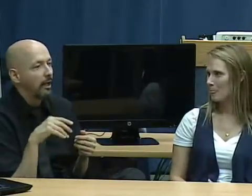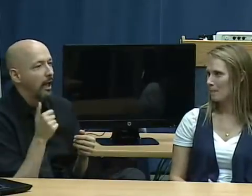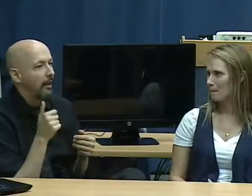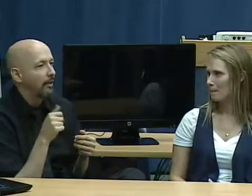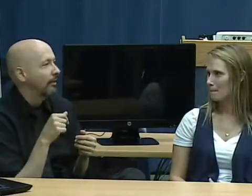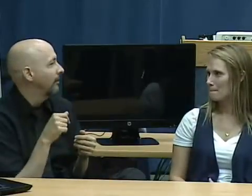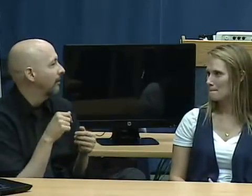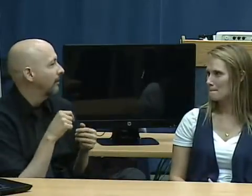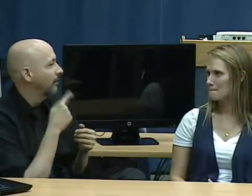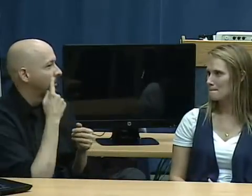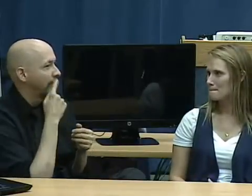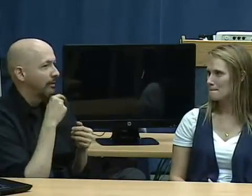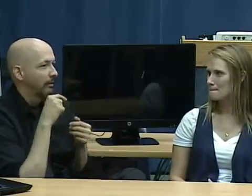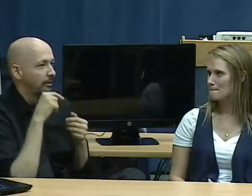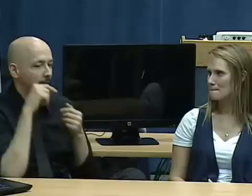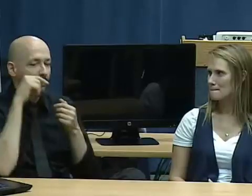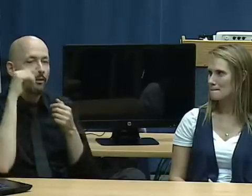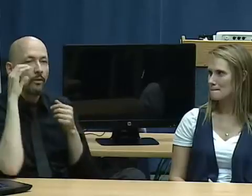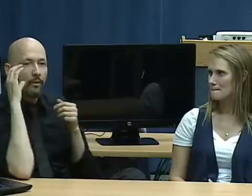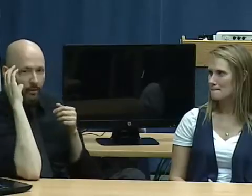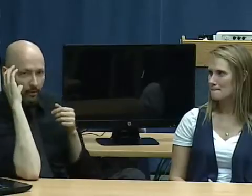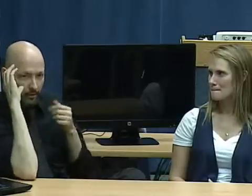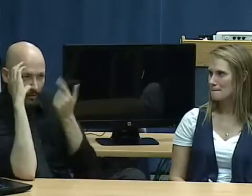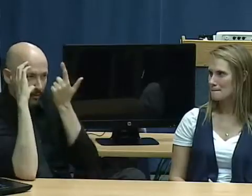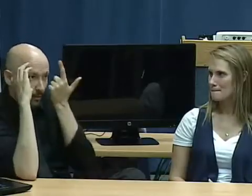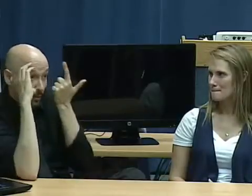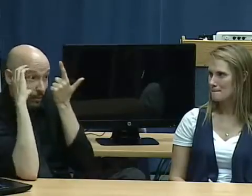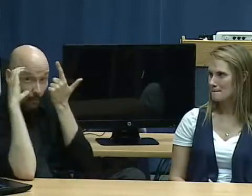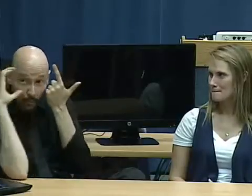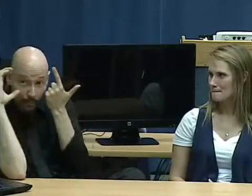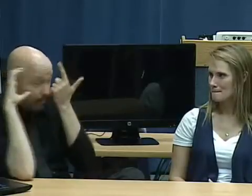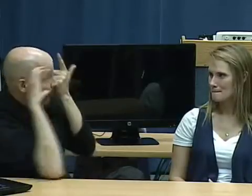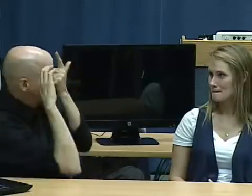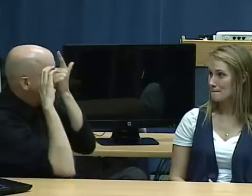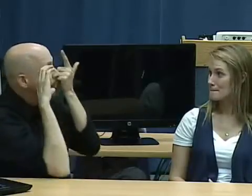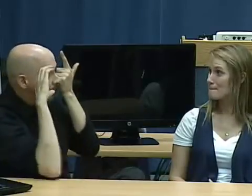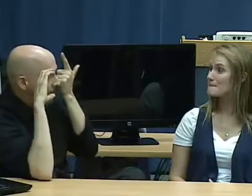Another one... C-O-O-L